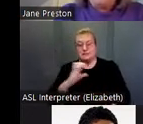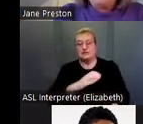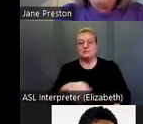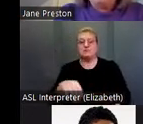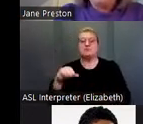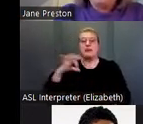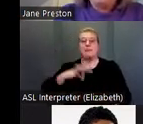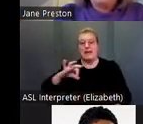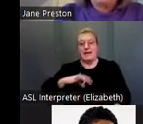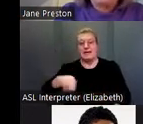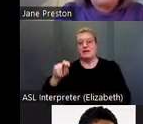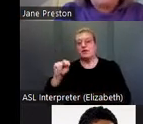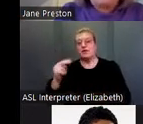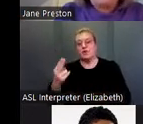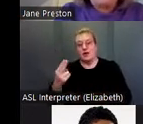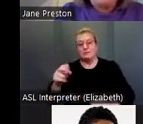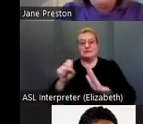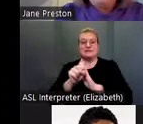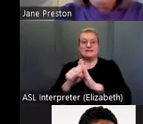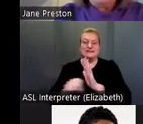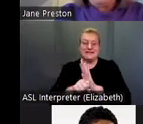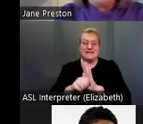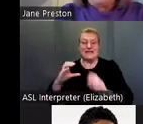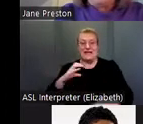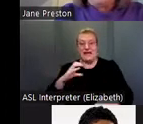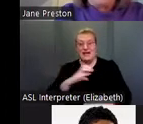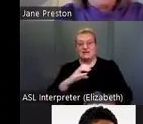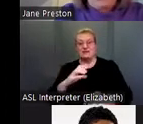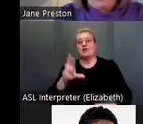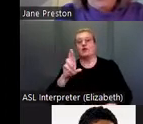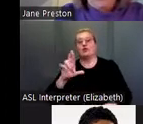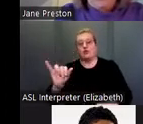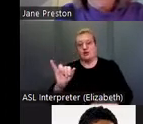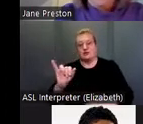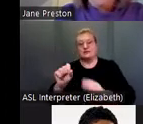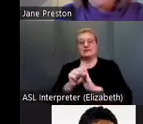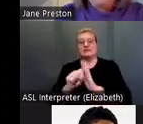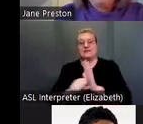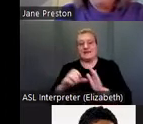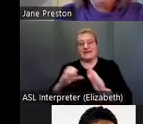New Hampshire State Council on the Arts, Rhode Island State Council on the Arts